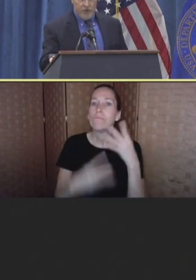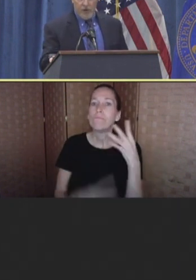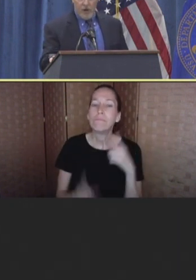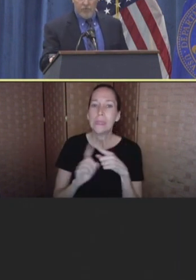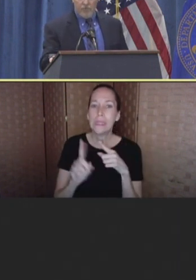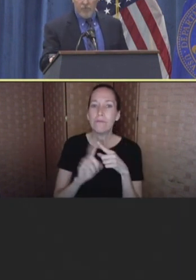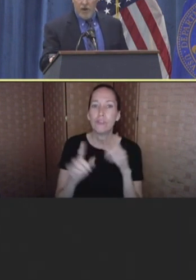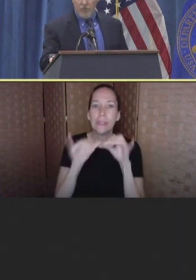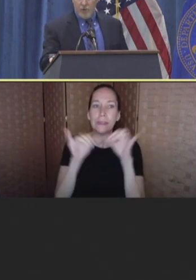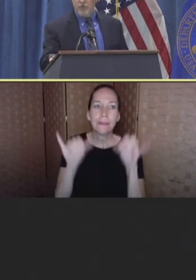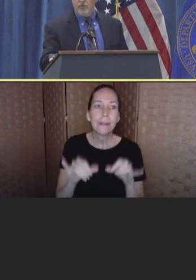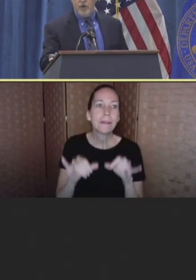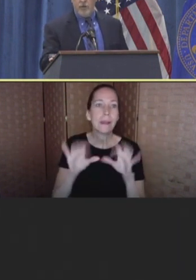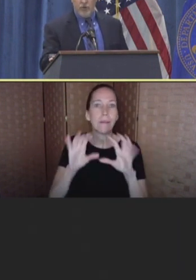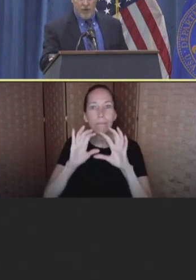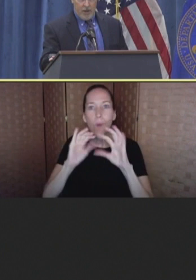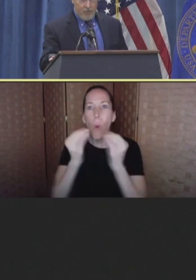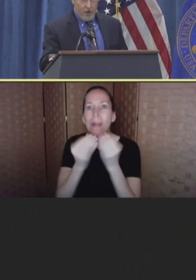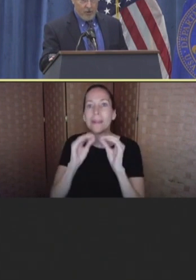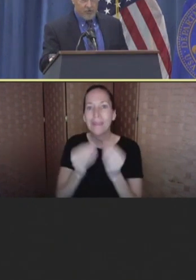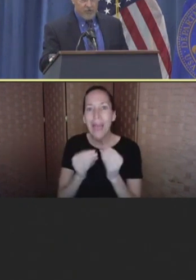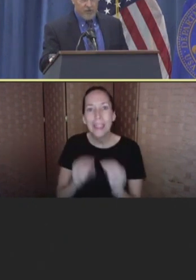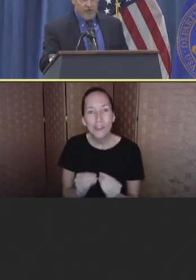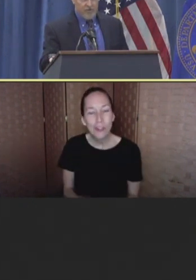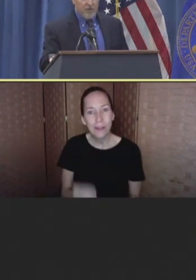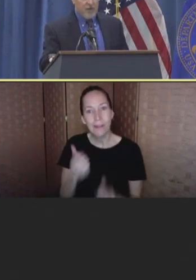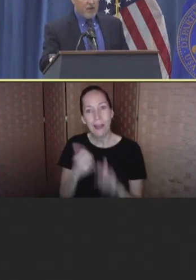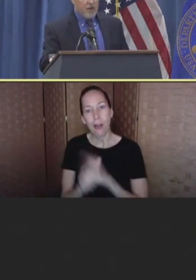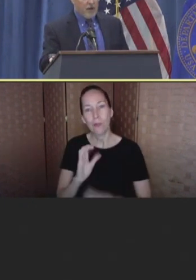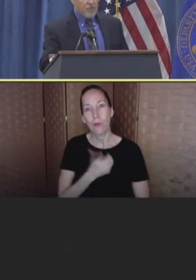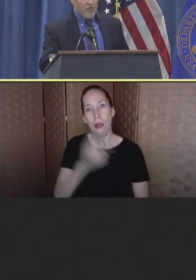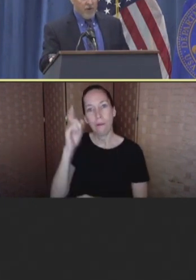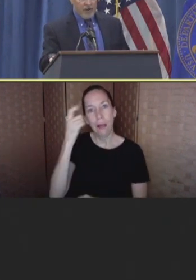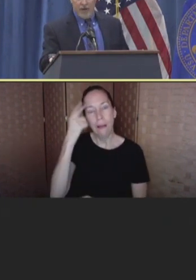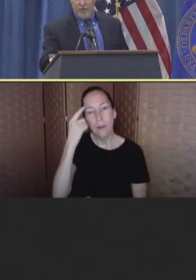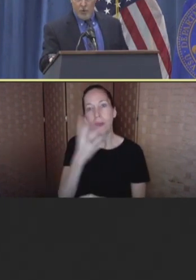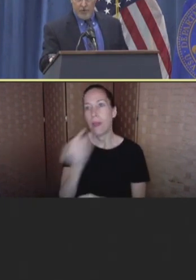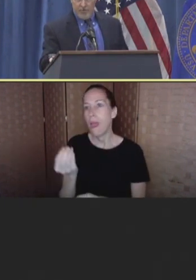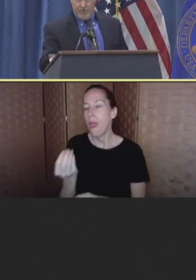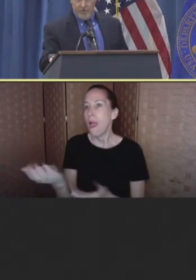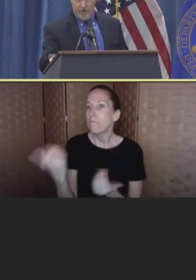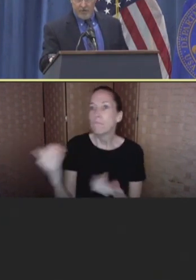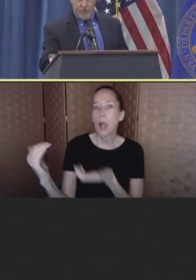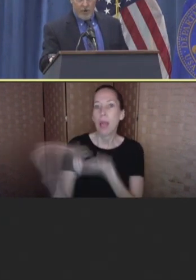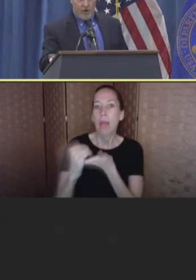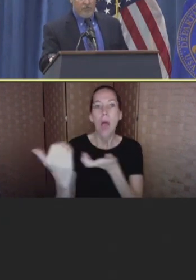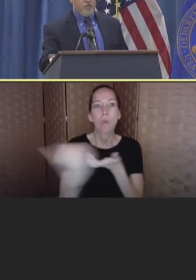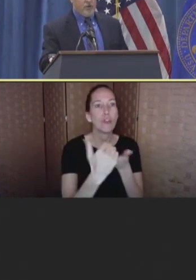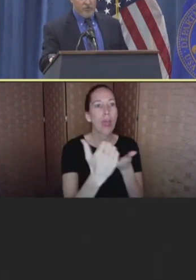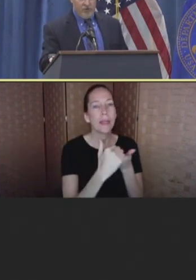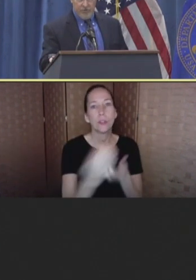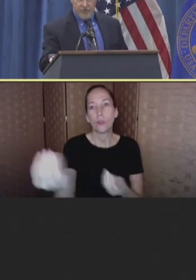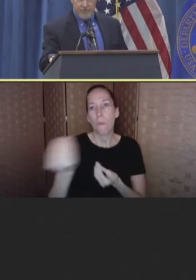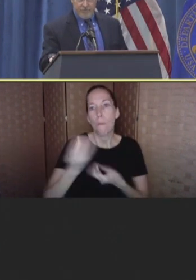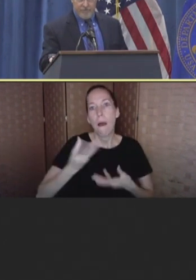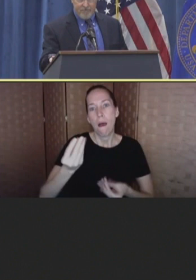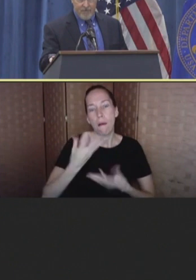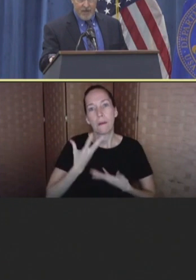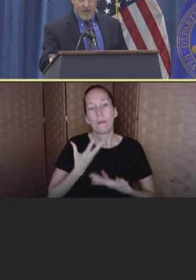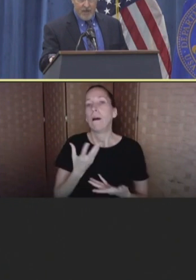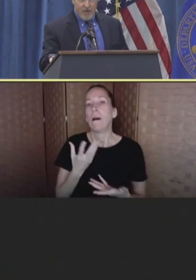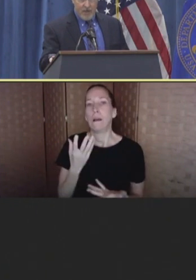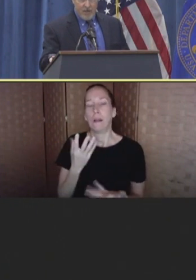our government and with collaborators that have provided input to our discussions.